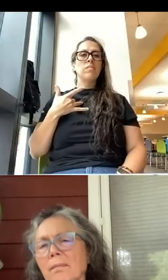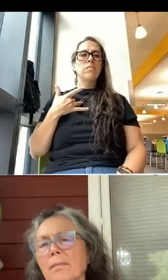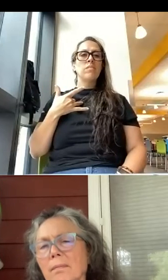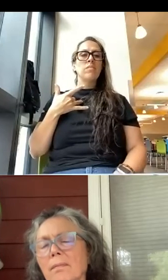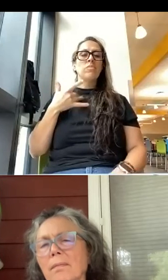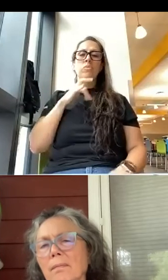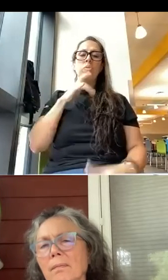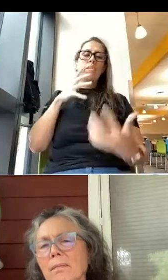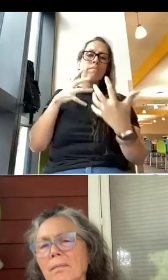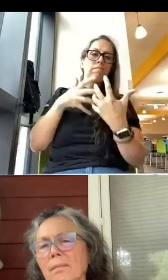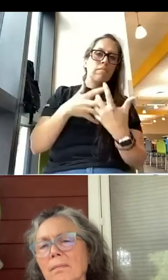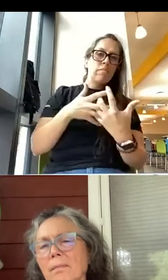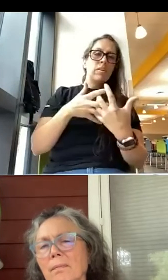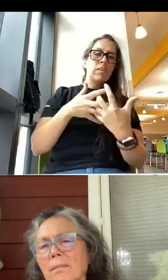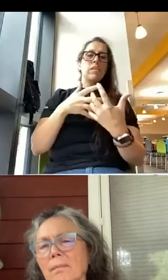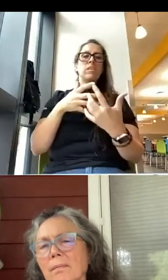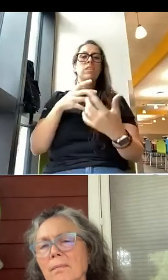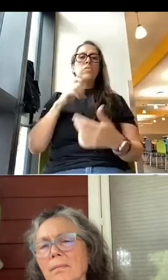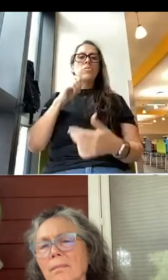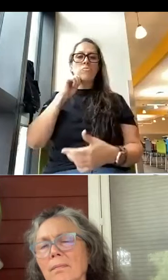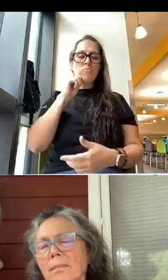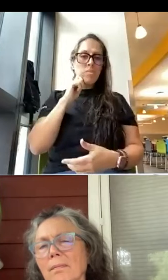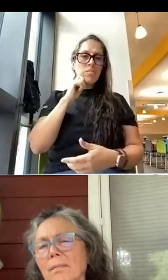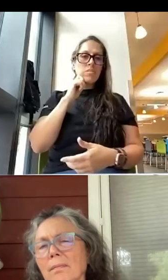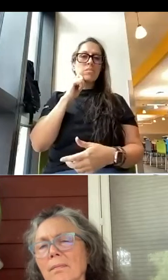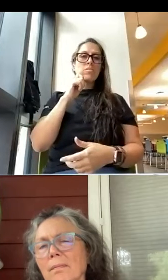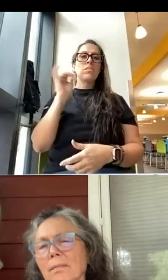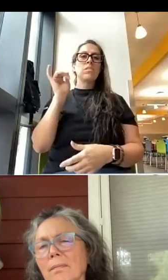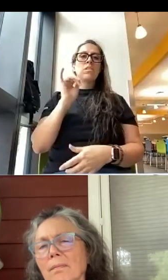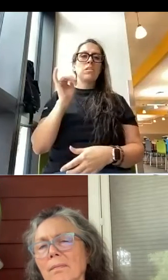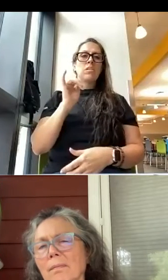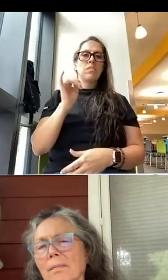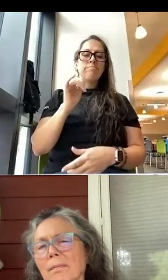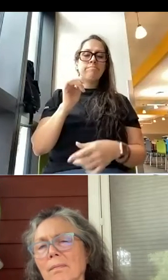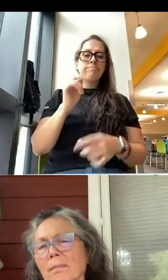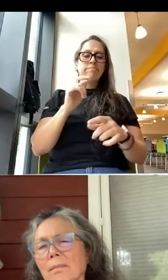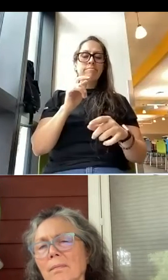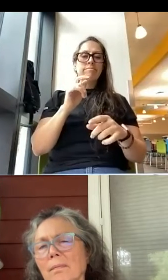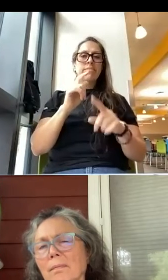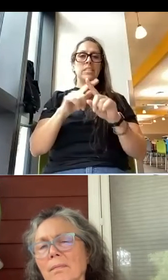mandated in such stark terms, um, we don't really have like a leg to stand on,